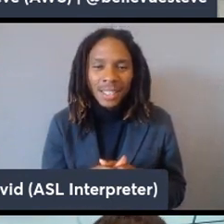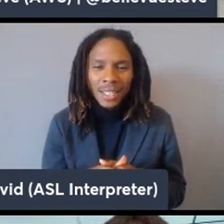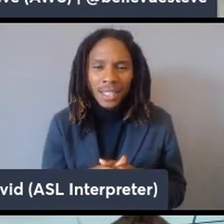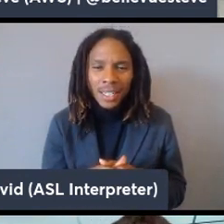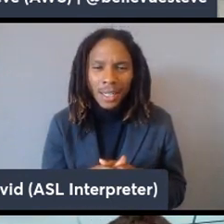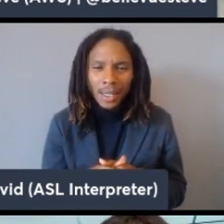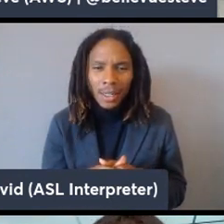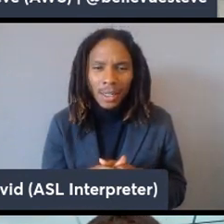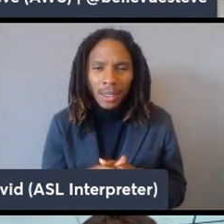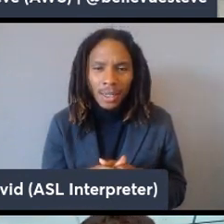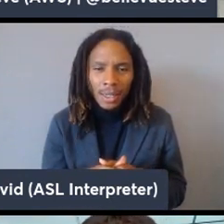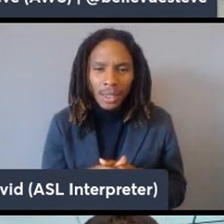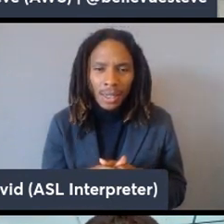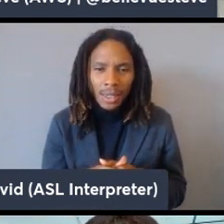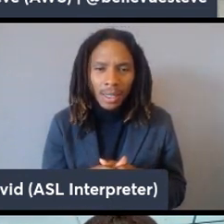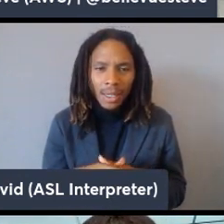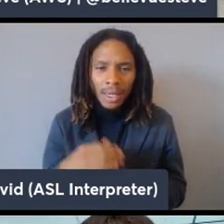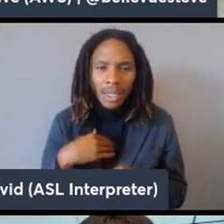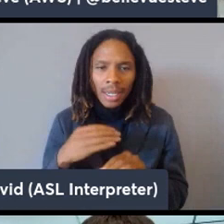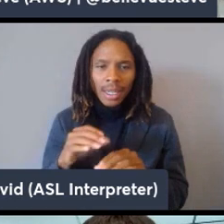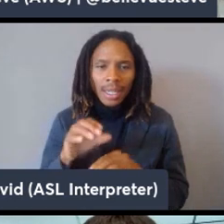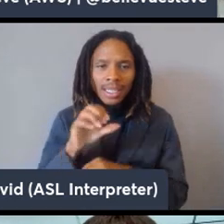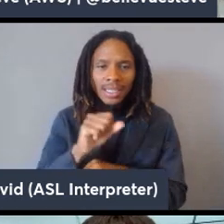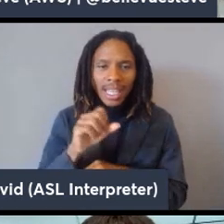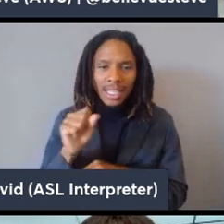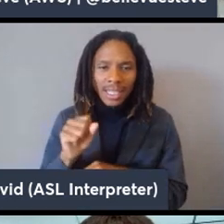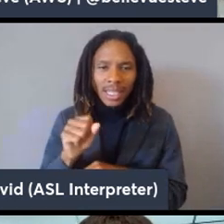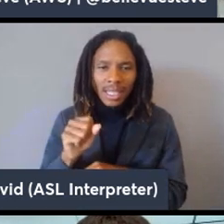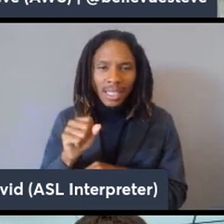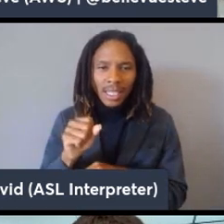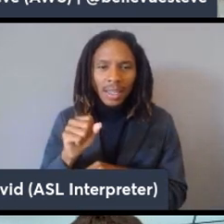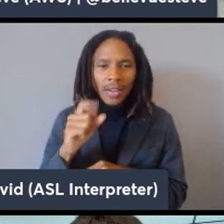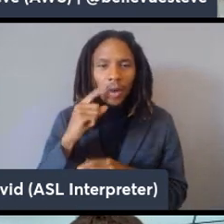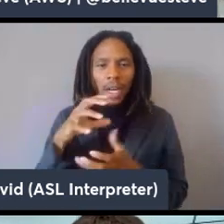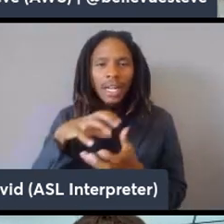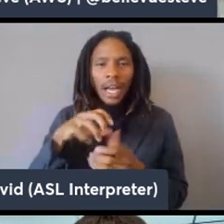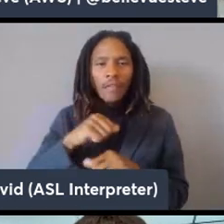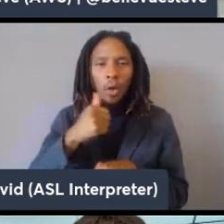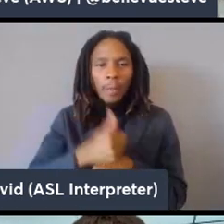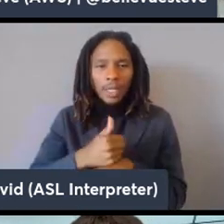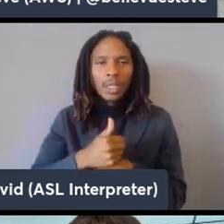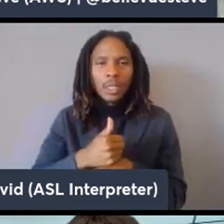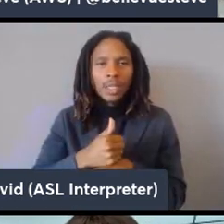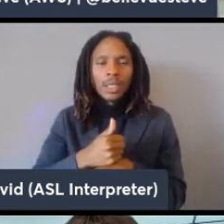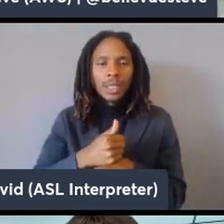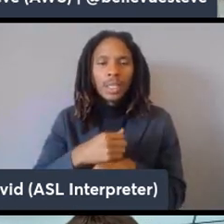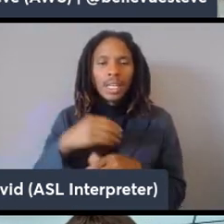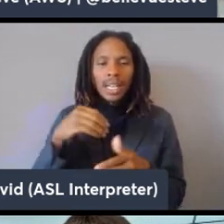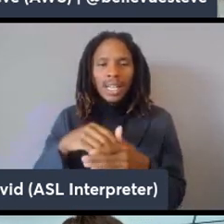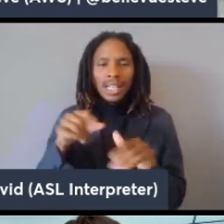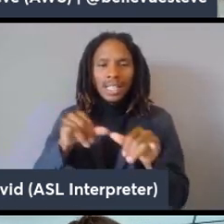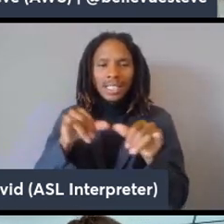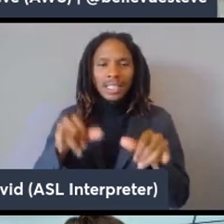So you can find the StackSets service center CloudFormation. So in the Console, just go to CloudFormation.